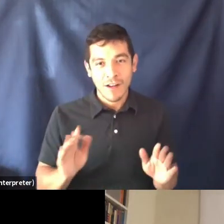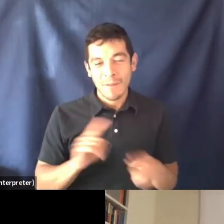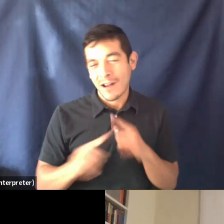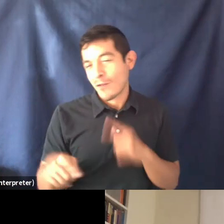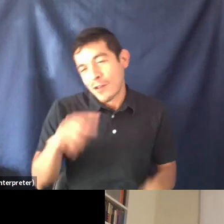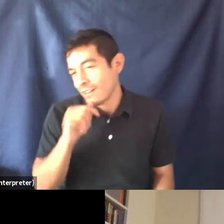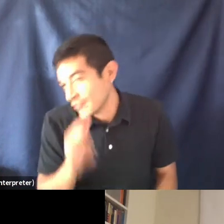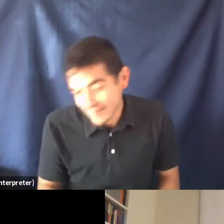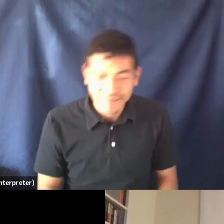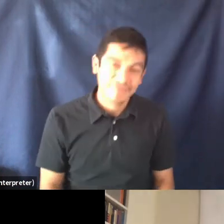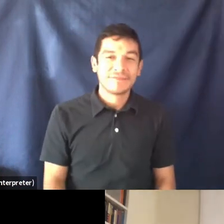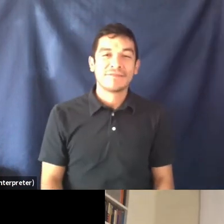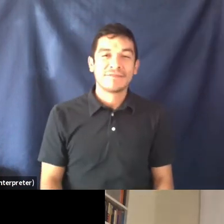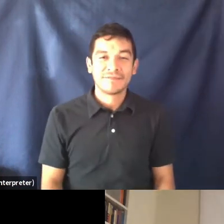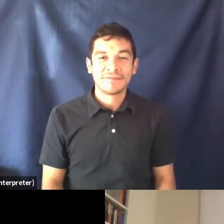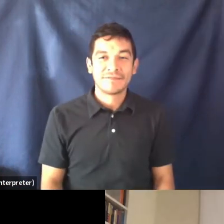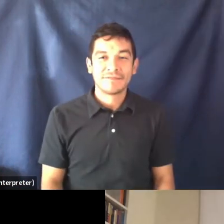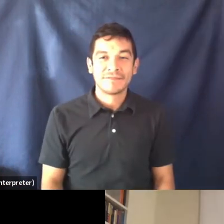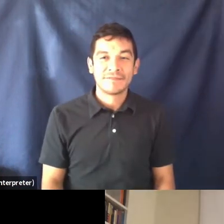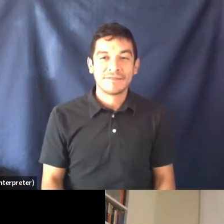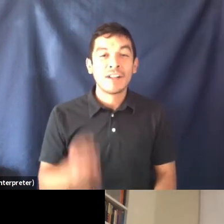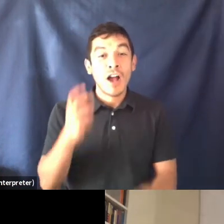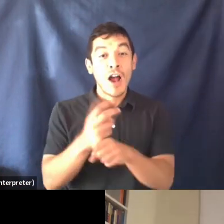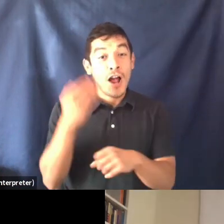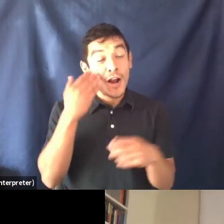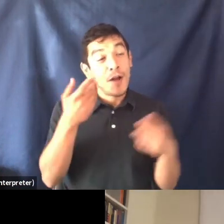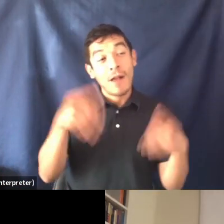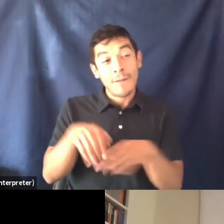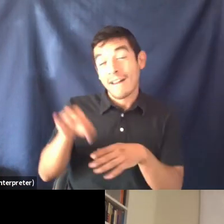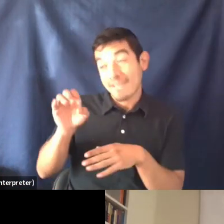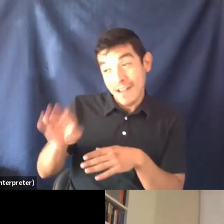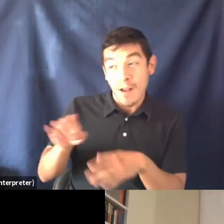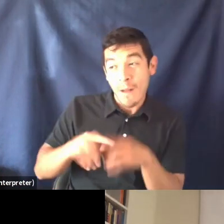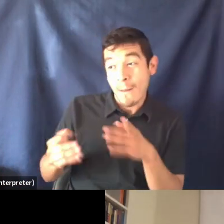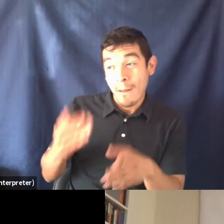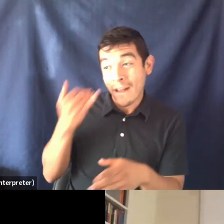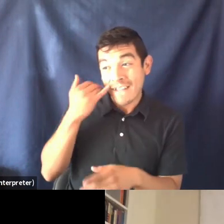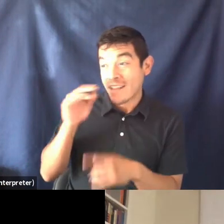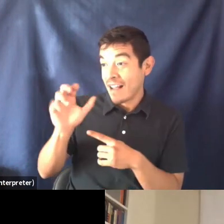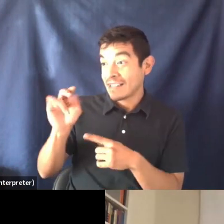Yeah, it's hard to know what's going to happen in February, but maybe if that vaccine kicks in quickly, it will be possible.